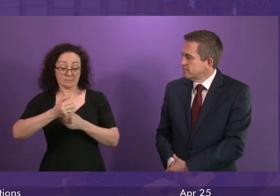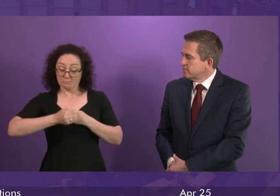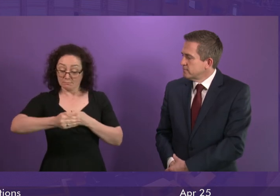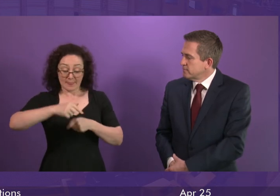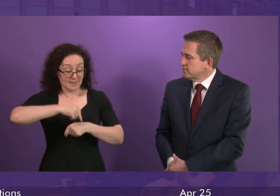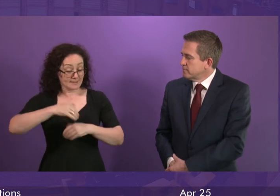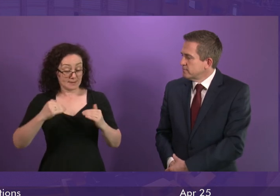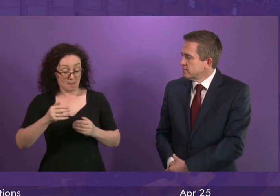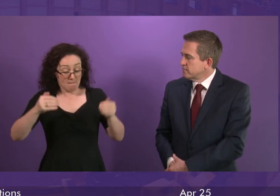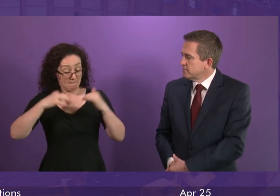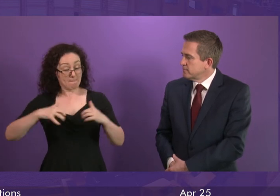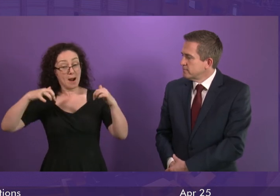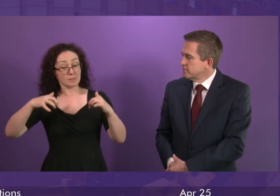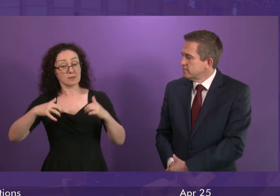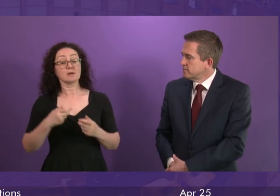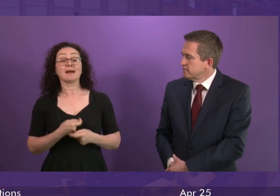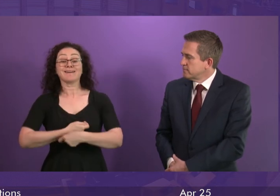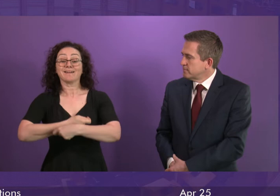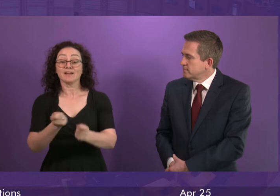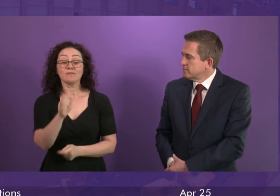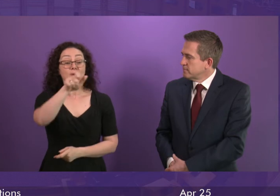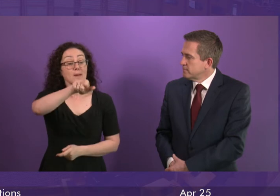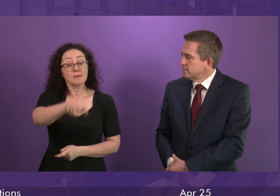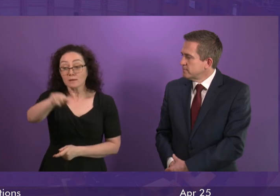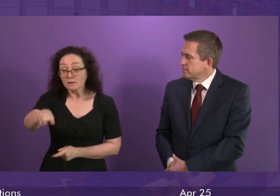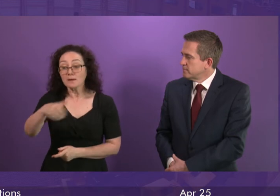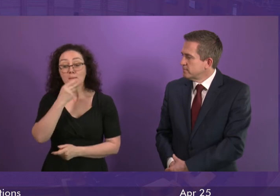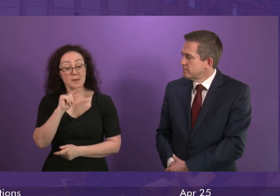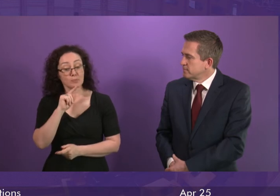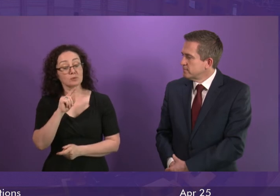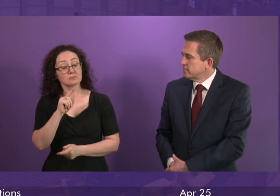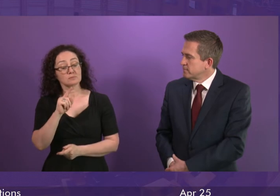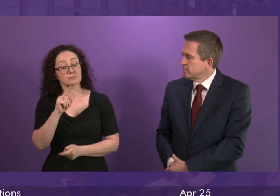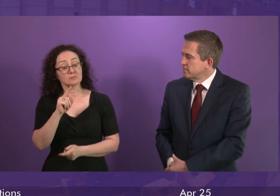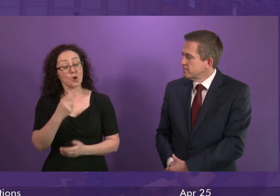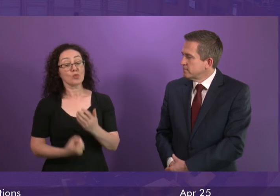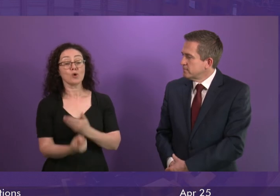Parliament—that we give people in Scotland the choice of independence. I am more convinced